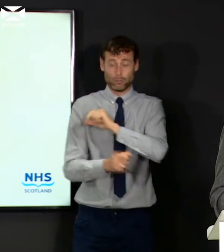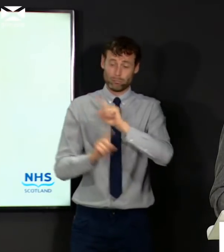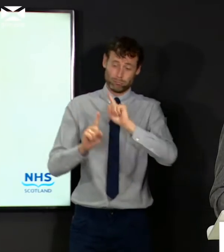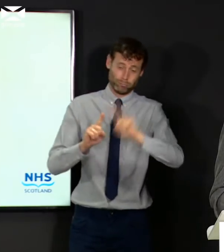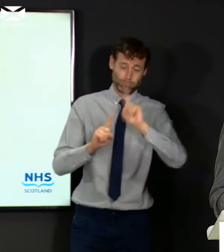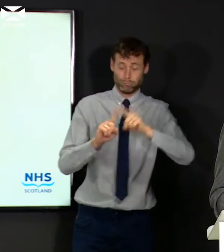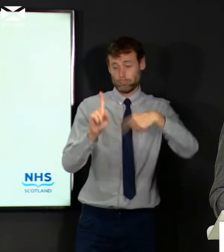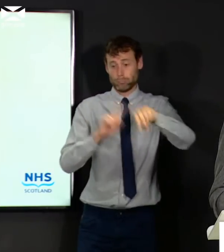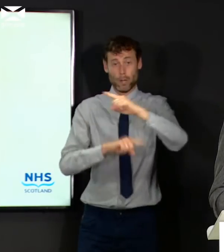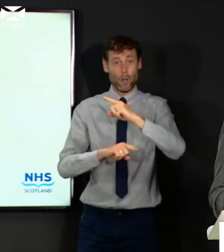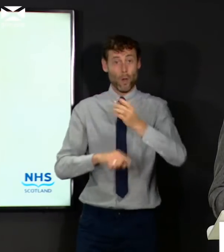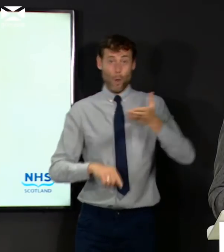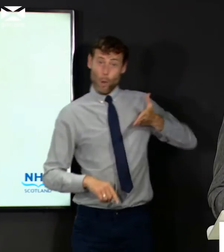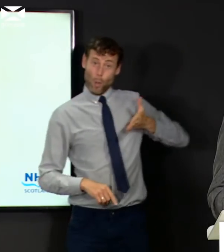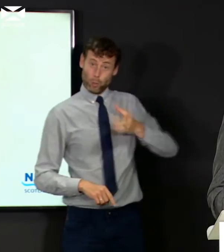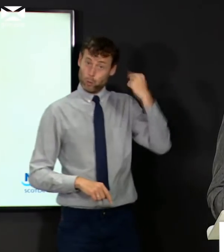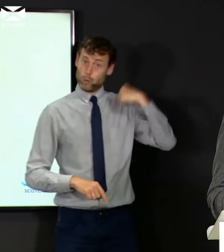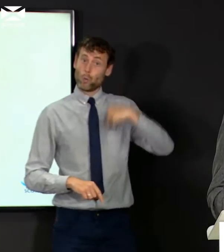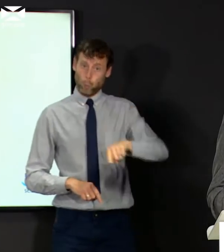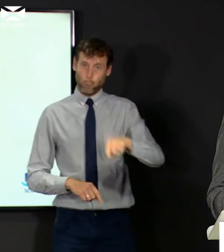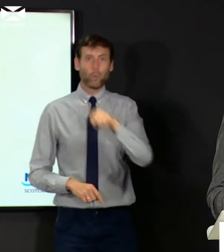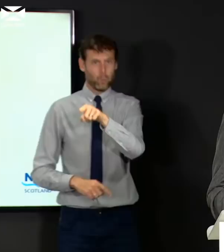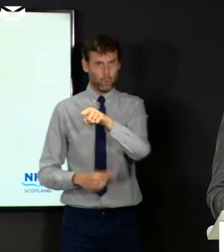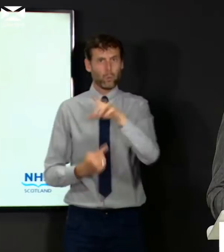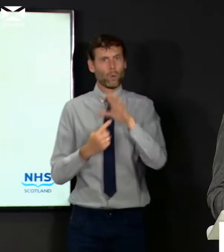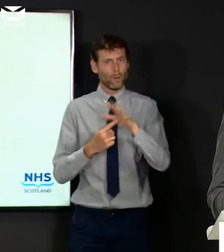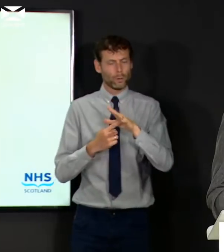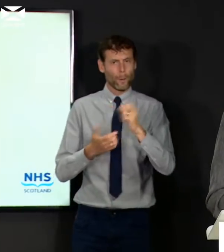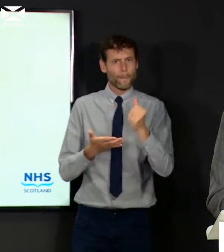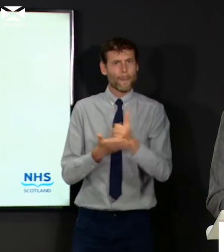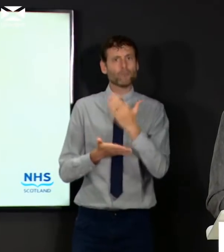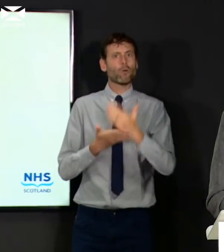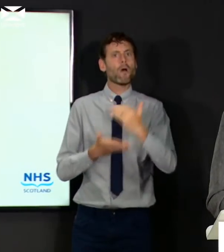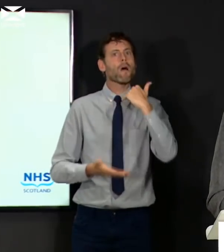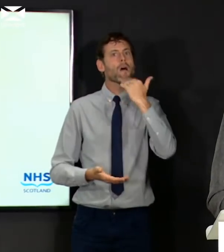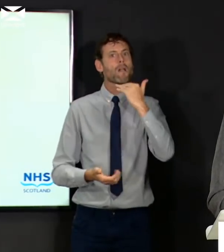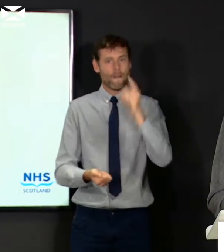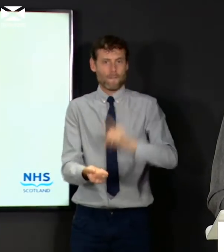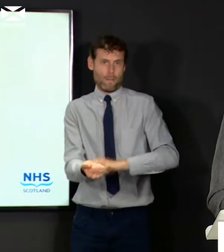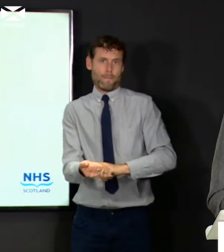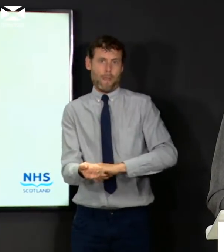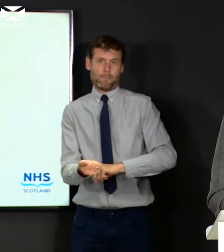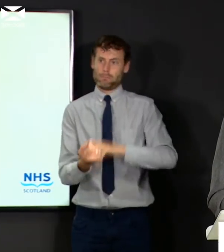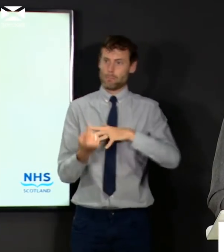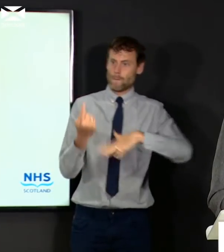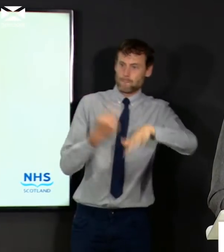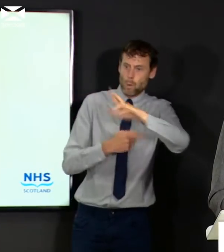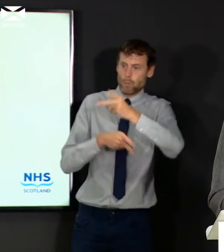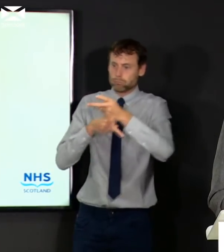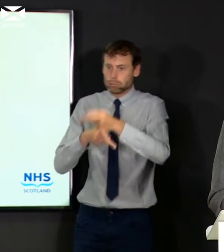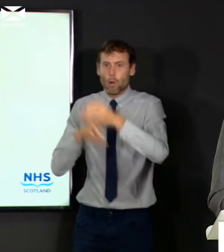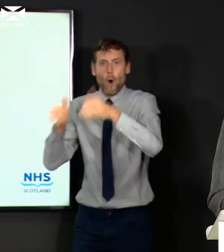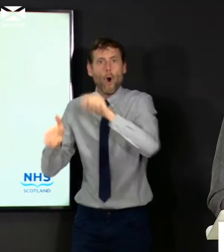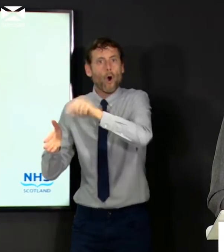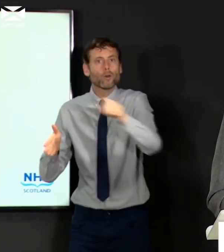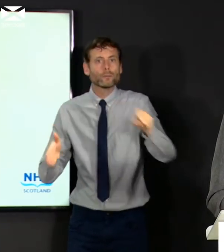the pandemic to make sure that NHS Scotland has enough blood to meet the transfusion needs of patients. I'd like to give a huge thank you as well to